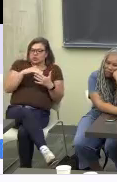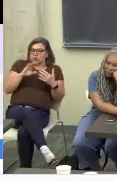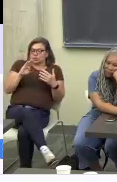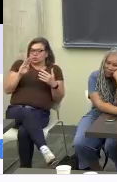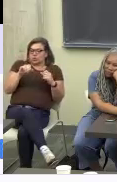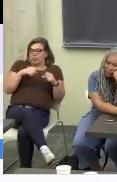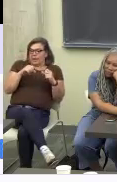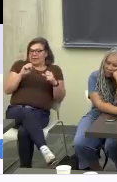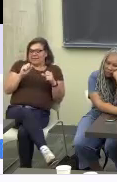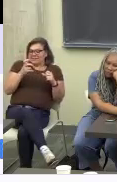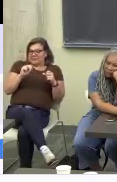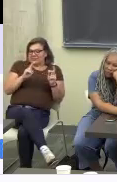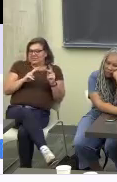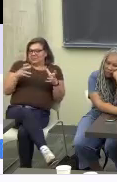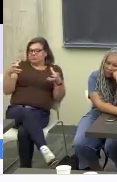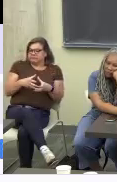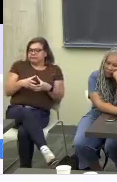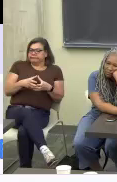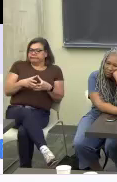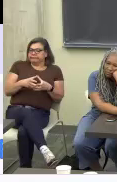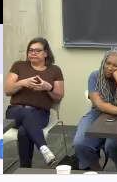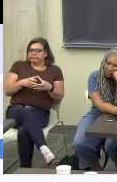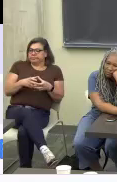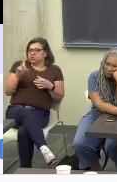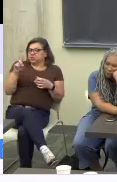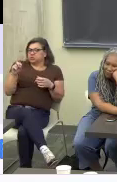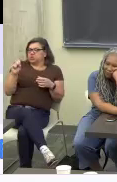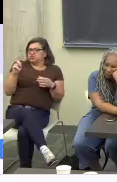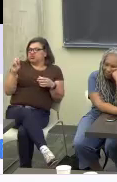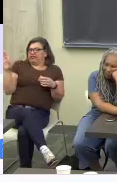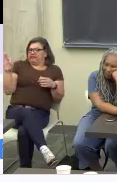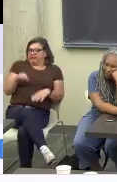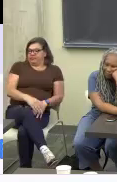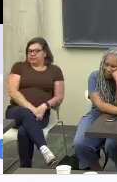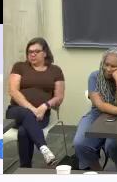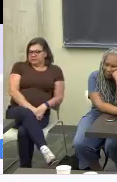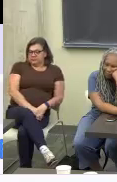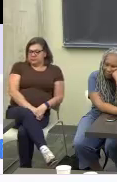people just get together to like get together just do stuff all over the place like things happen all